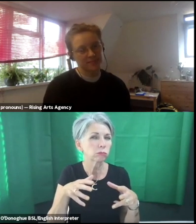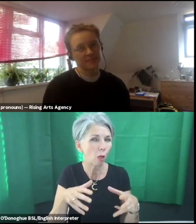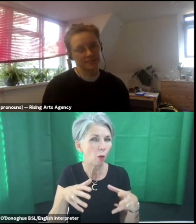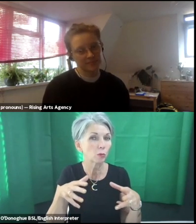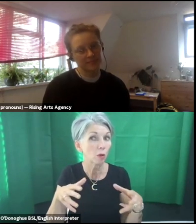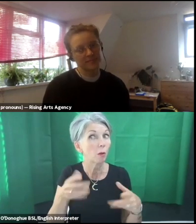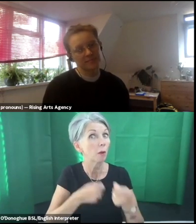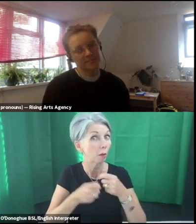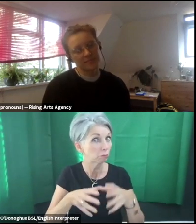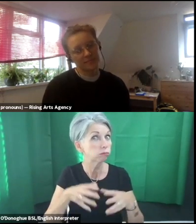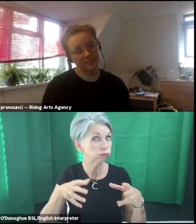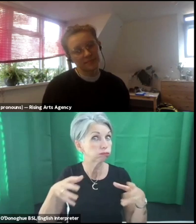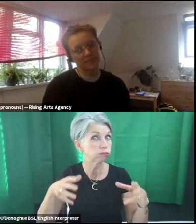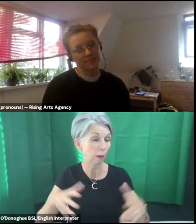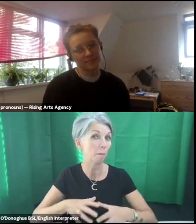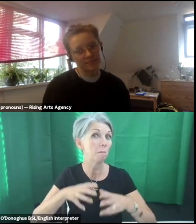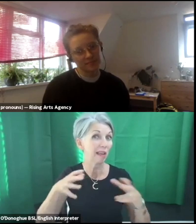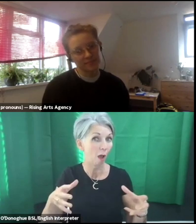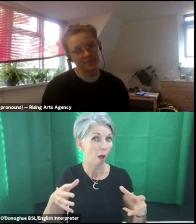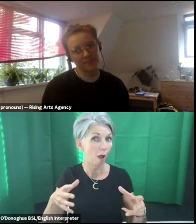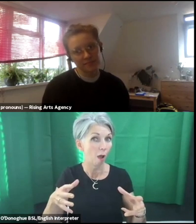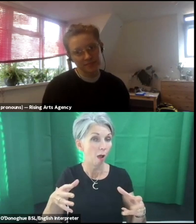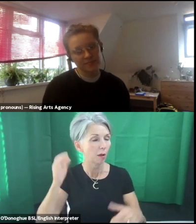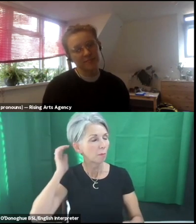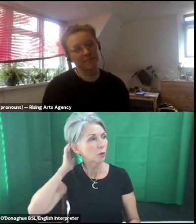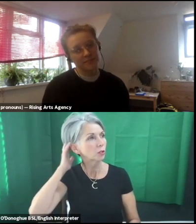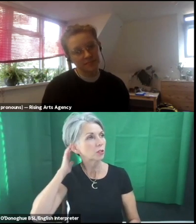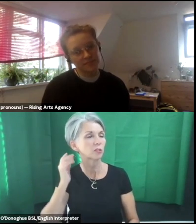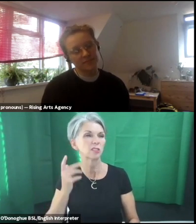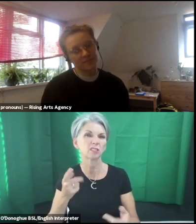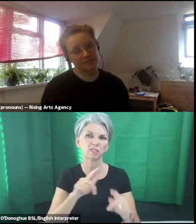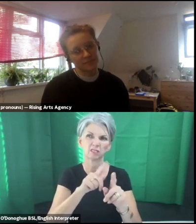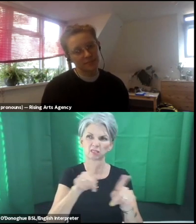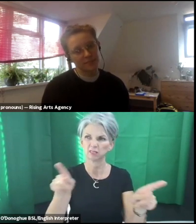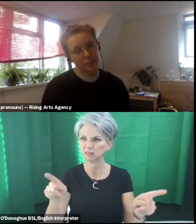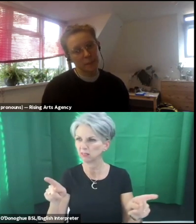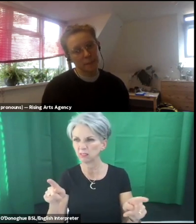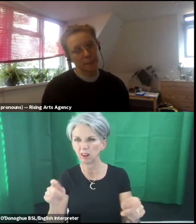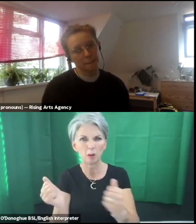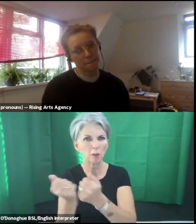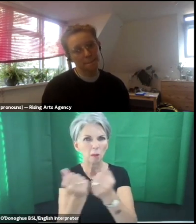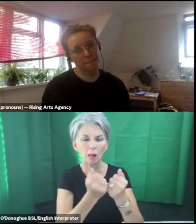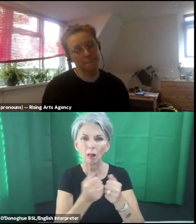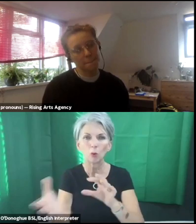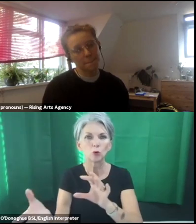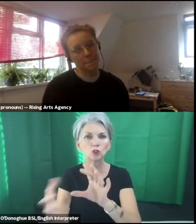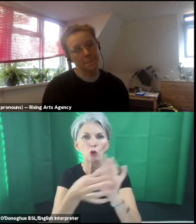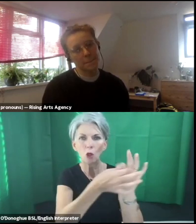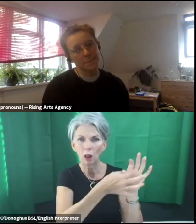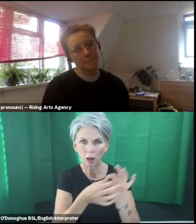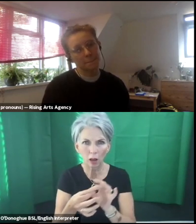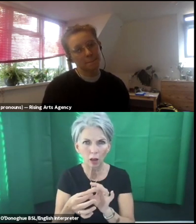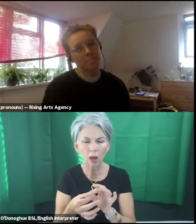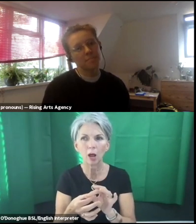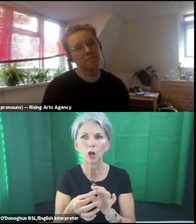But in terms of where people are at at the moment that join, you know, you can